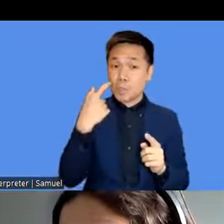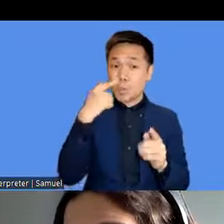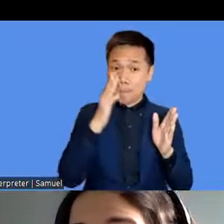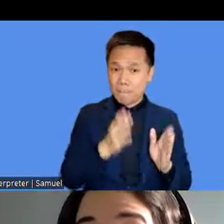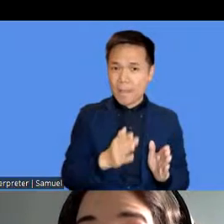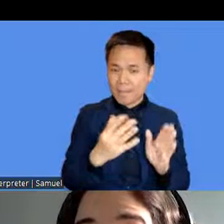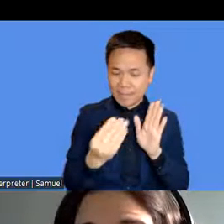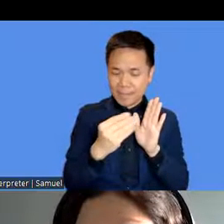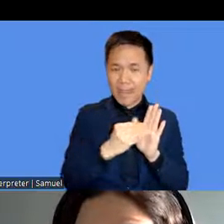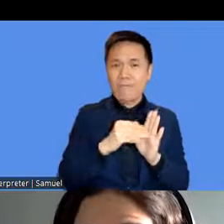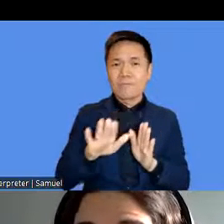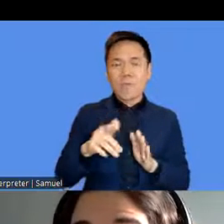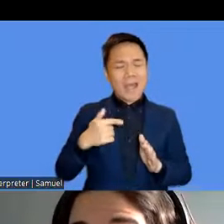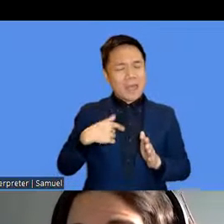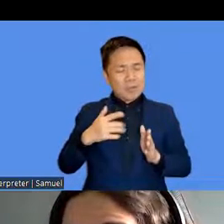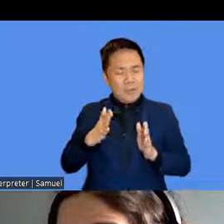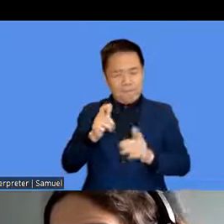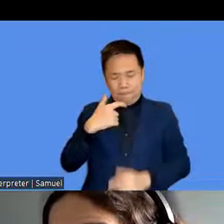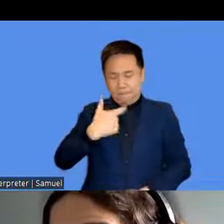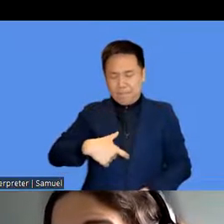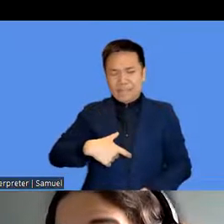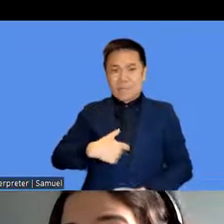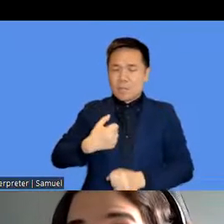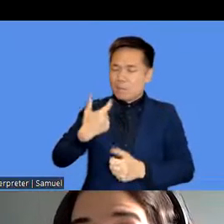surveys, as well as expanding the scope of related inquiries.